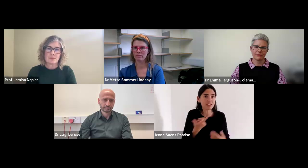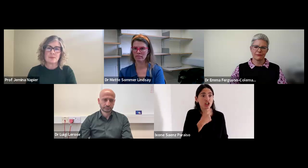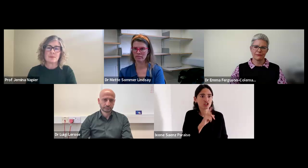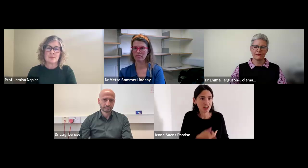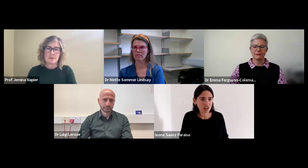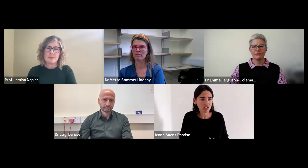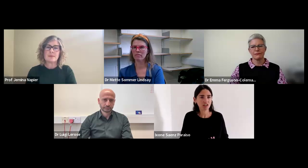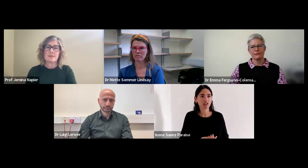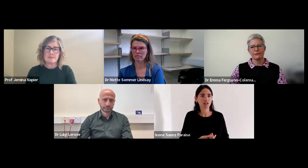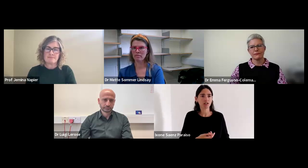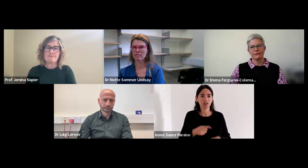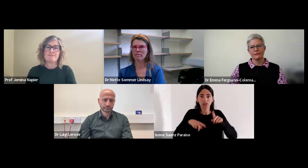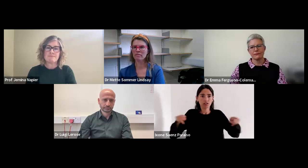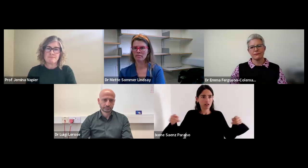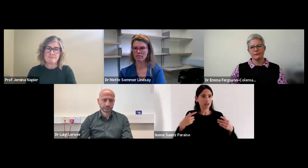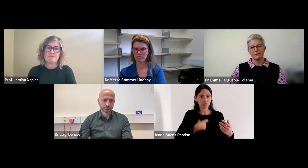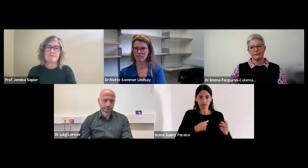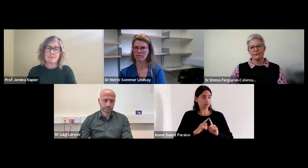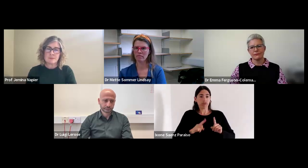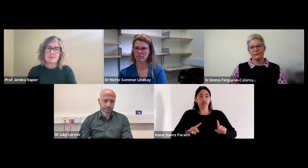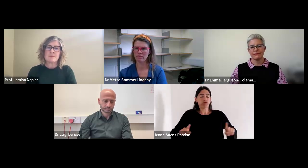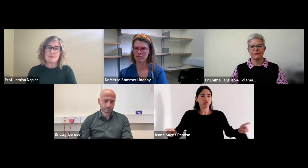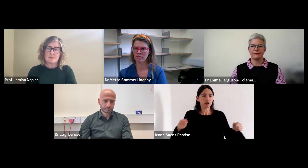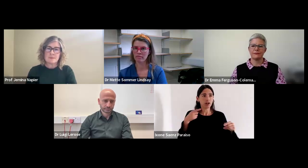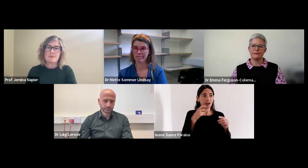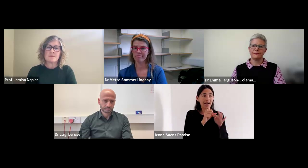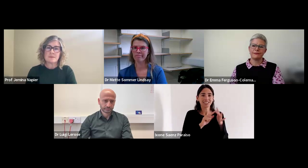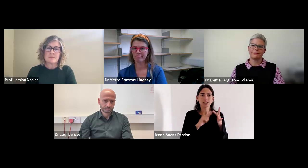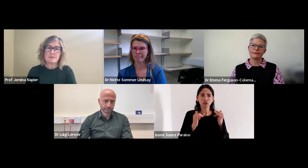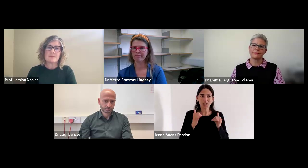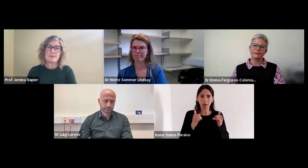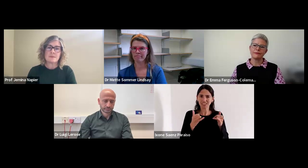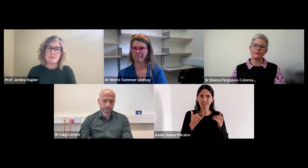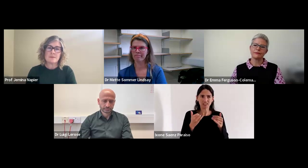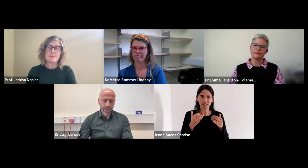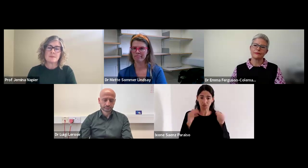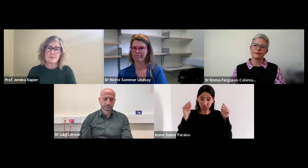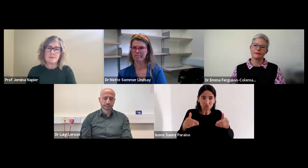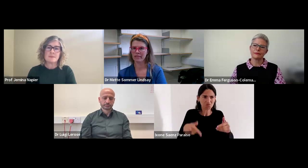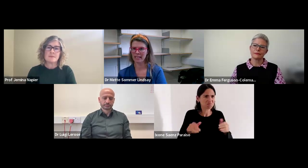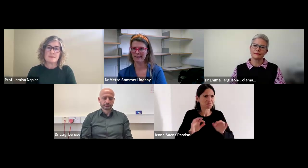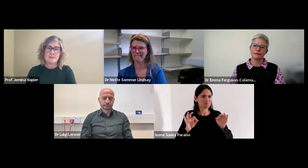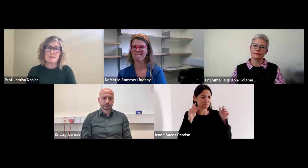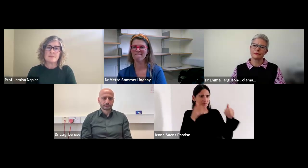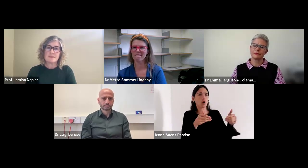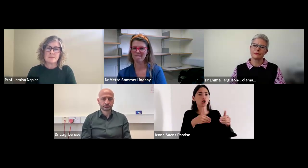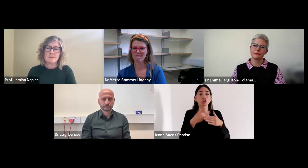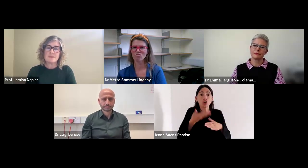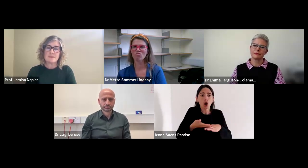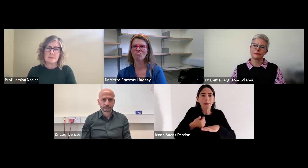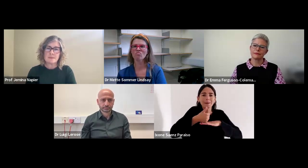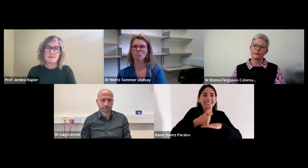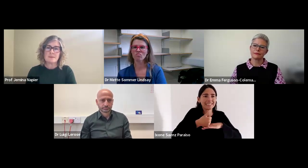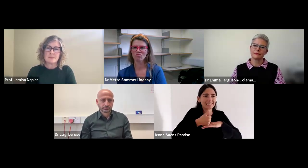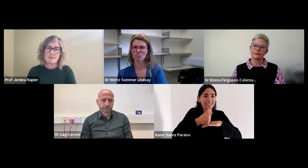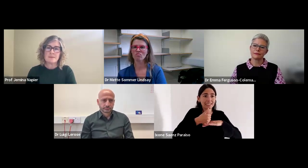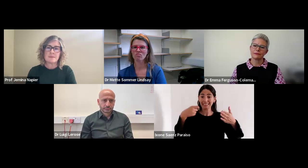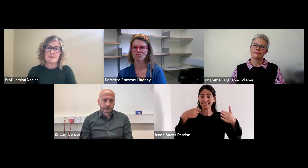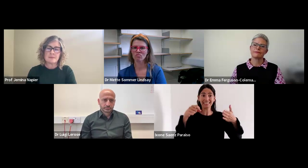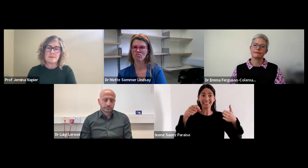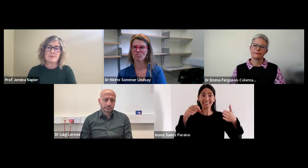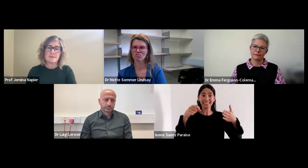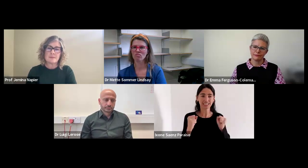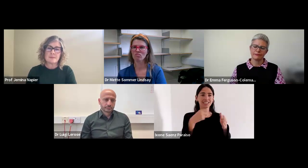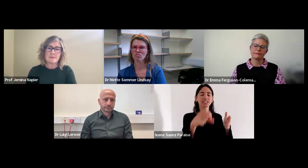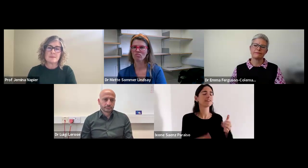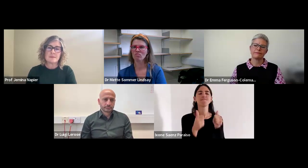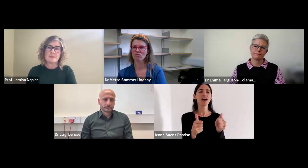upbringings, race, gender, identities. Sometimes there is a focus on one particular tick box,